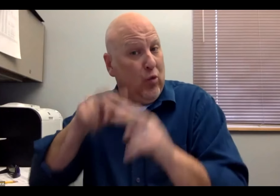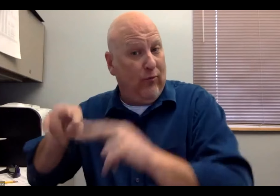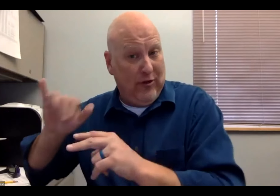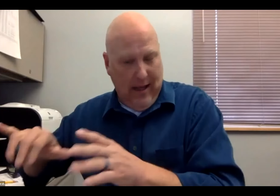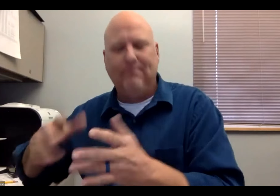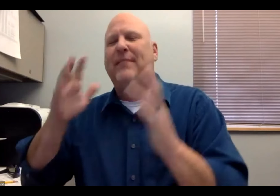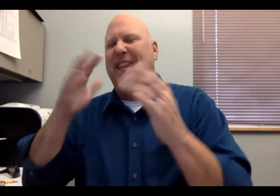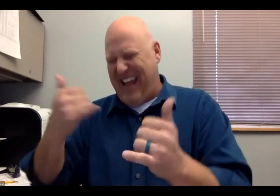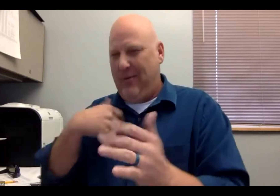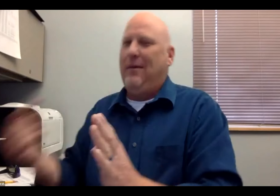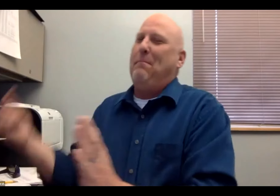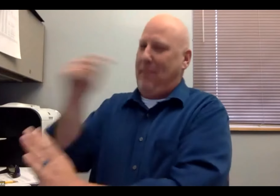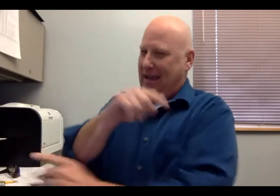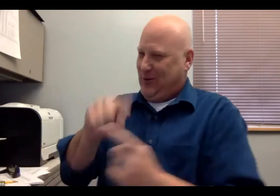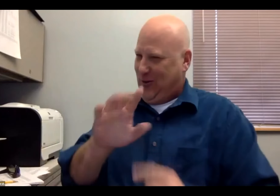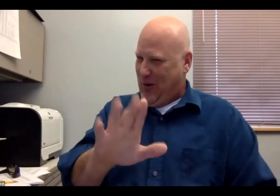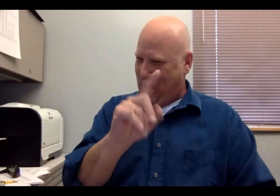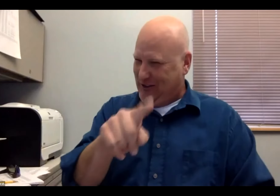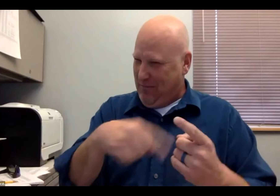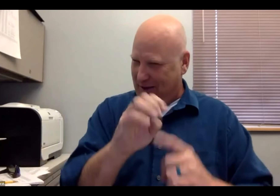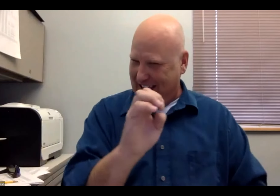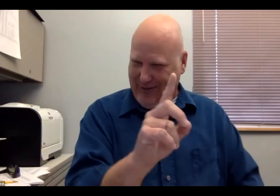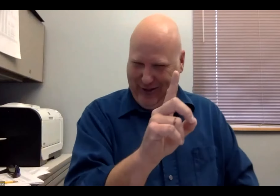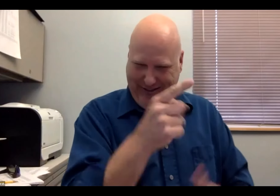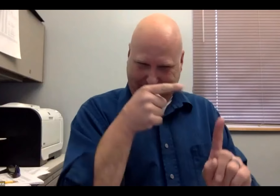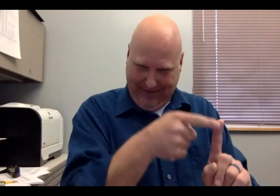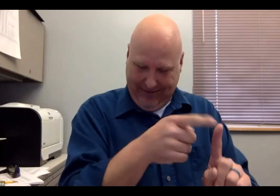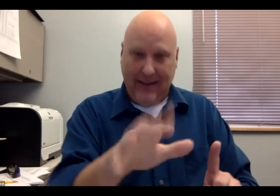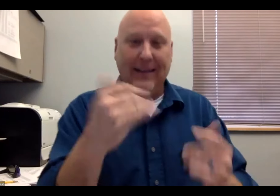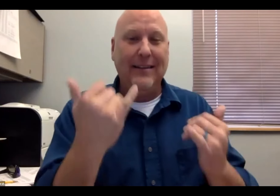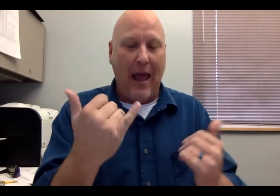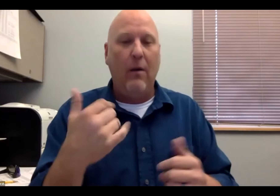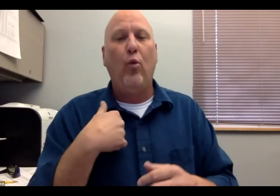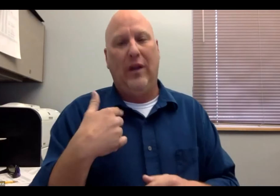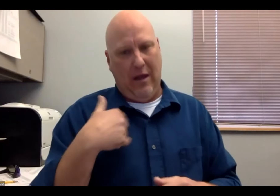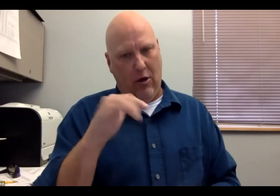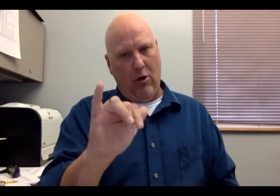for court interpreters, we over see that. So let me go back to the question with educational